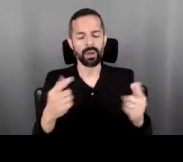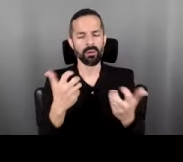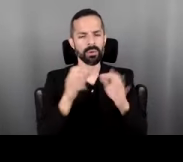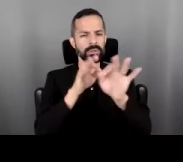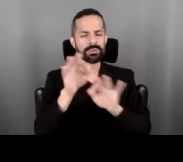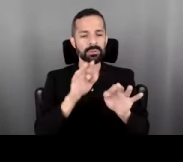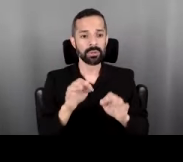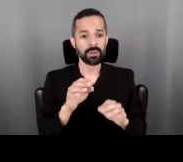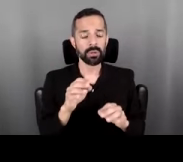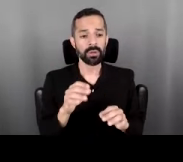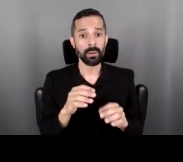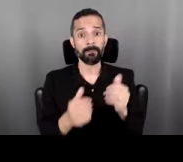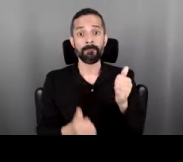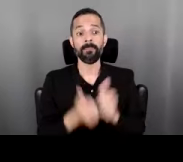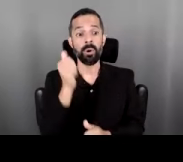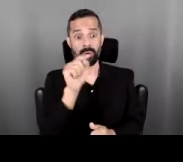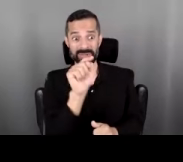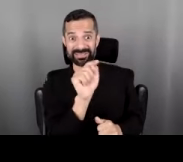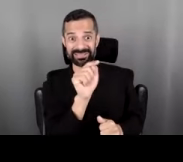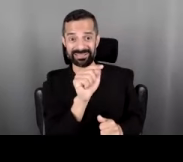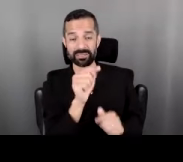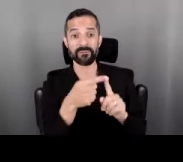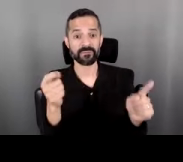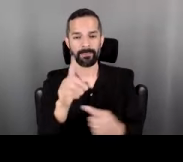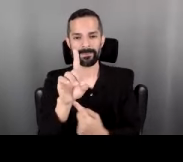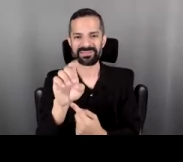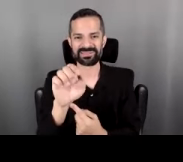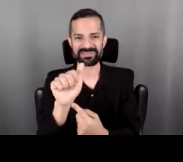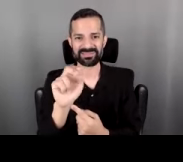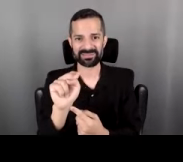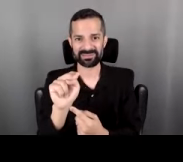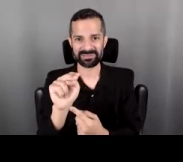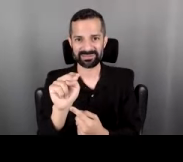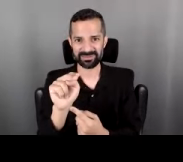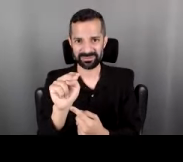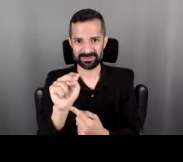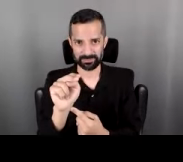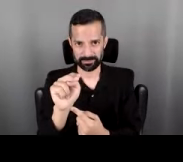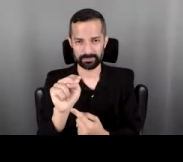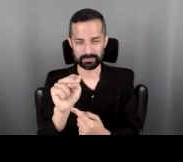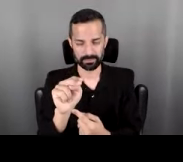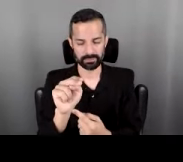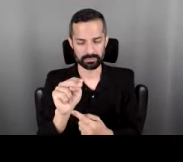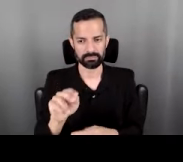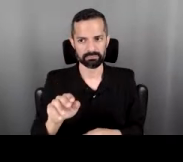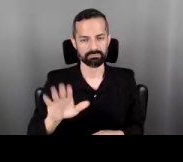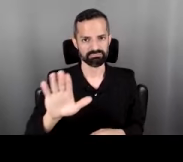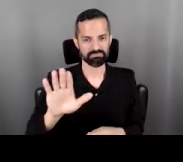these are going to come through your deans. And so the deans have worked on this, but it's a good conversation to have